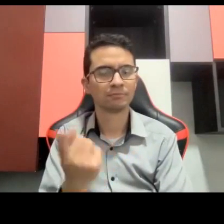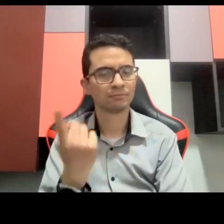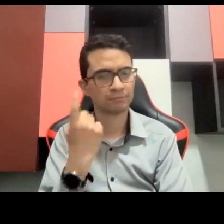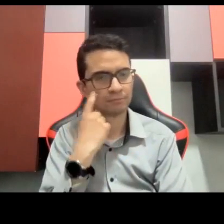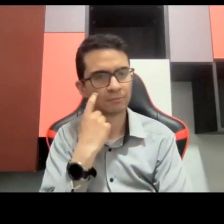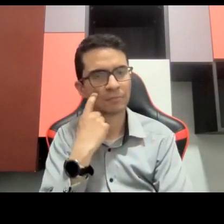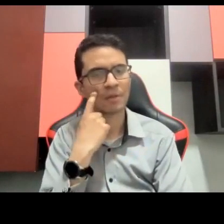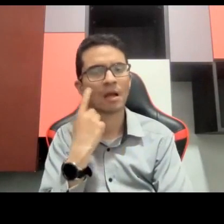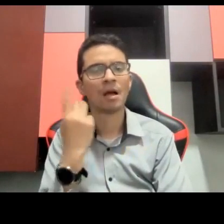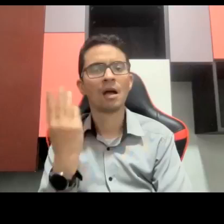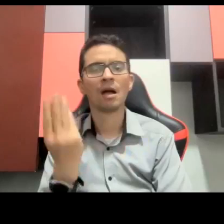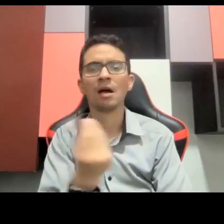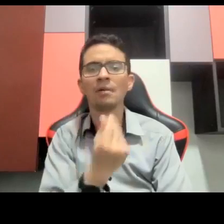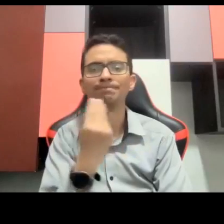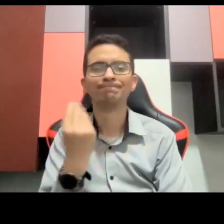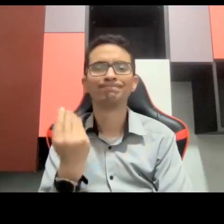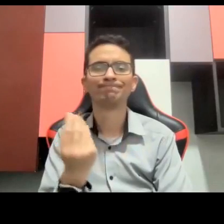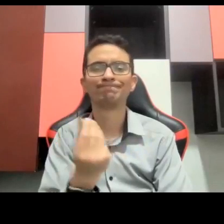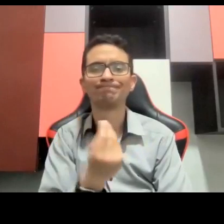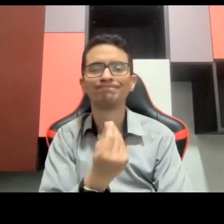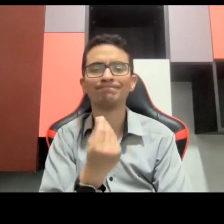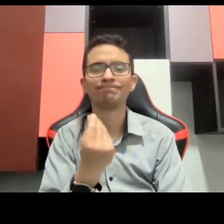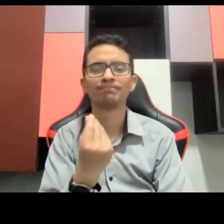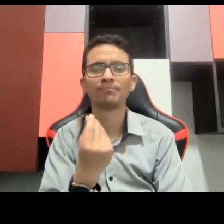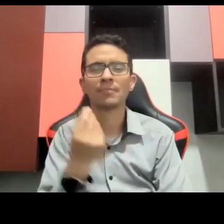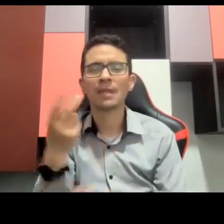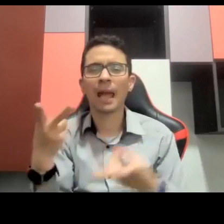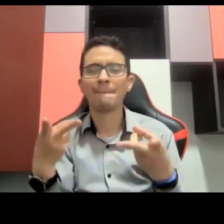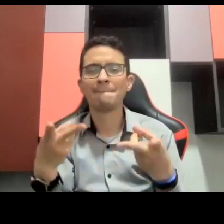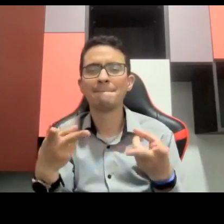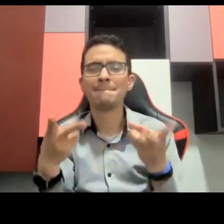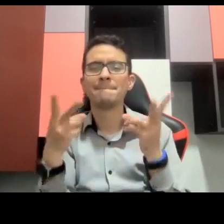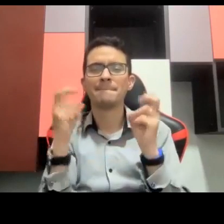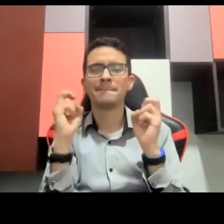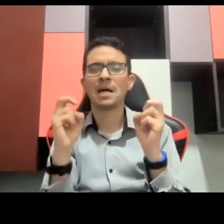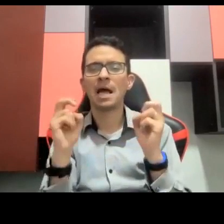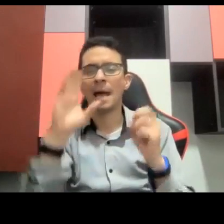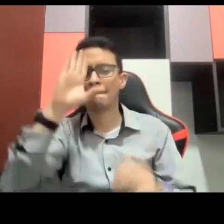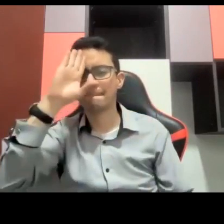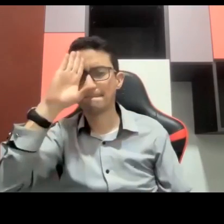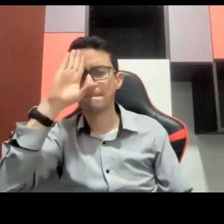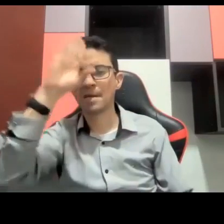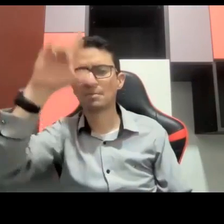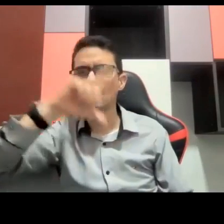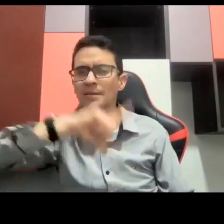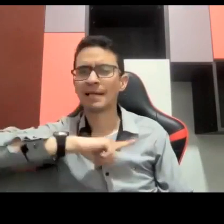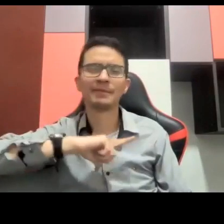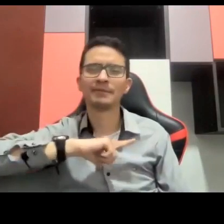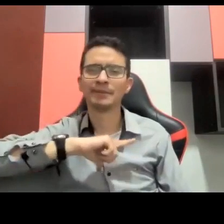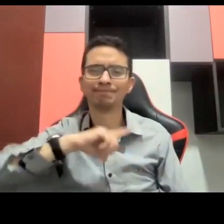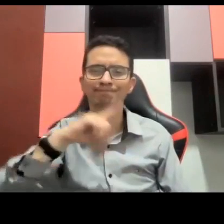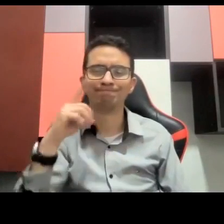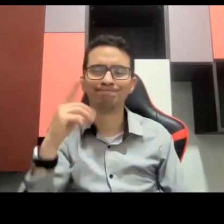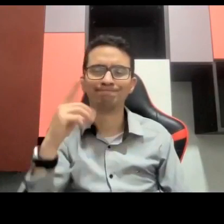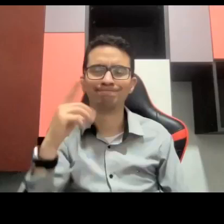new object. emerged. Uh one uh central uh observation was that central uh observation was that central uh observation was that he did not take place within he did not take place within